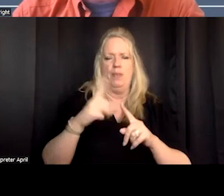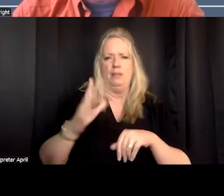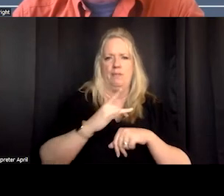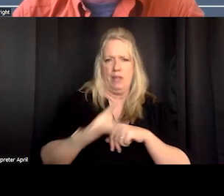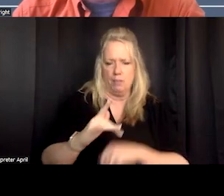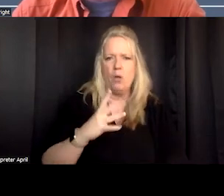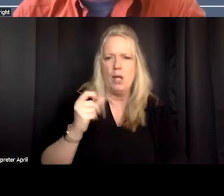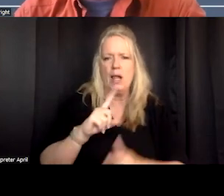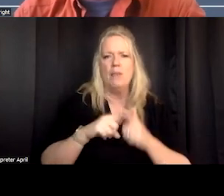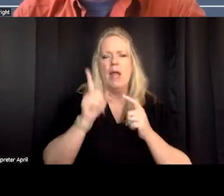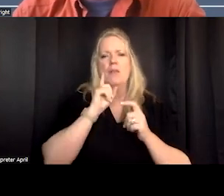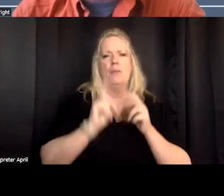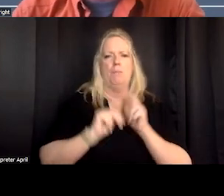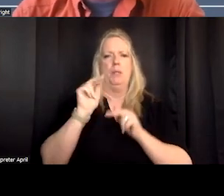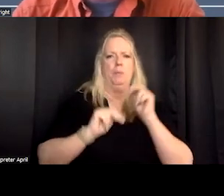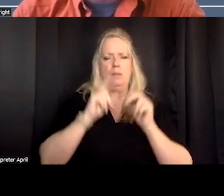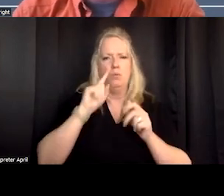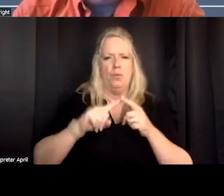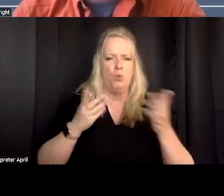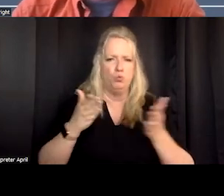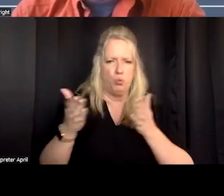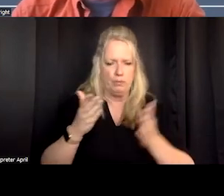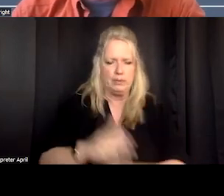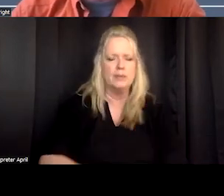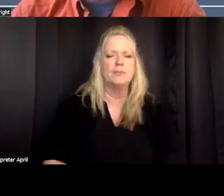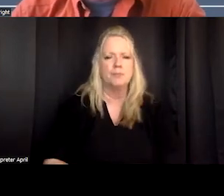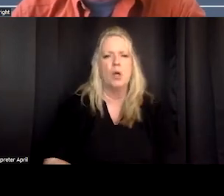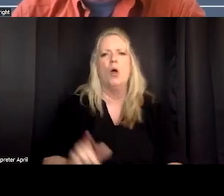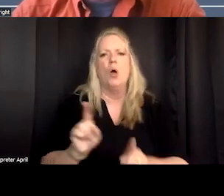THE BUILD UP OF, OF THOSE SERVICES THEY'RE IN. IT ALSO REQUIRED ENHANCED